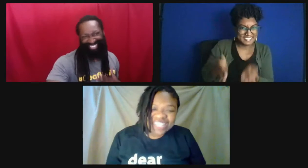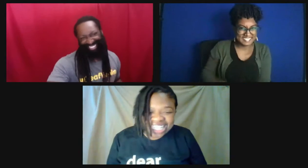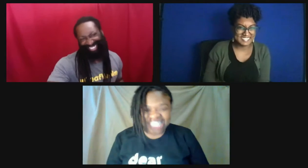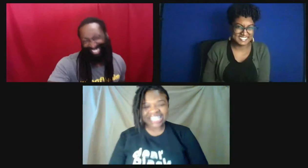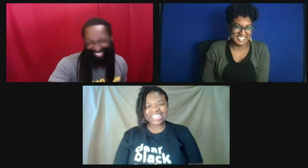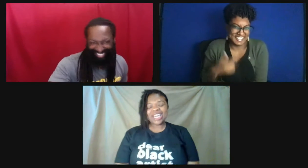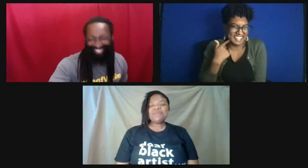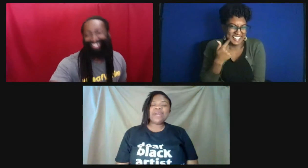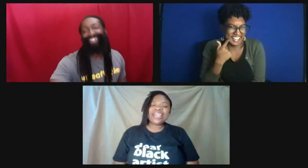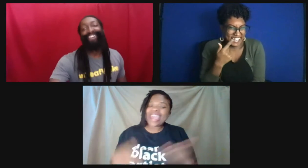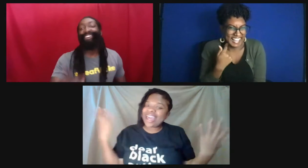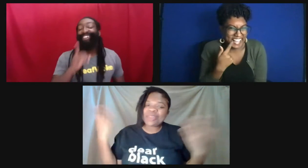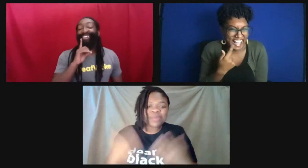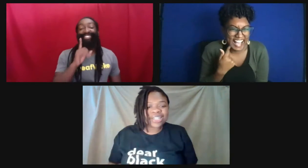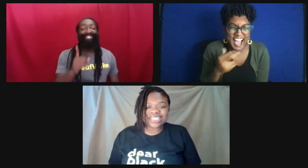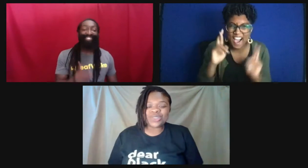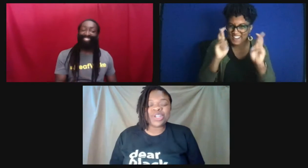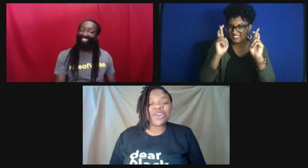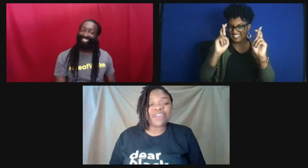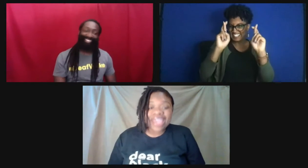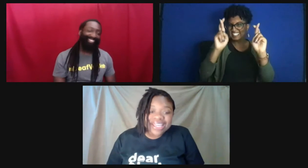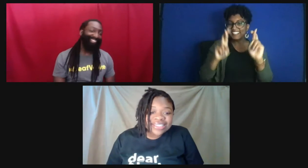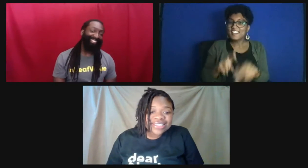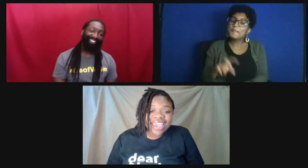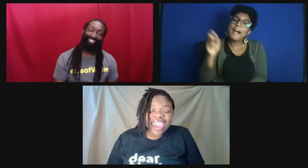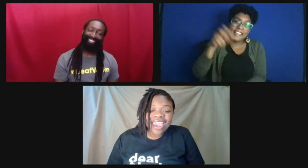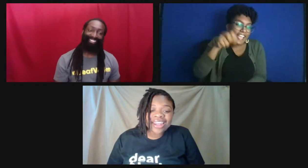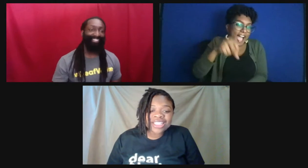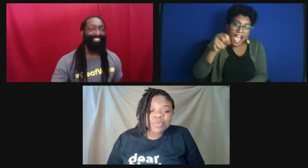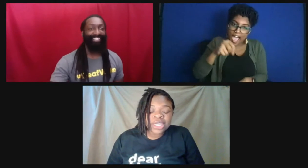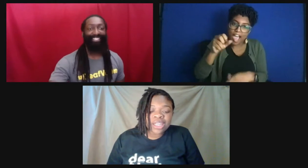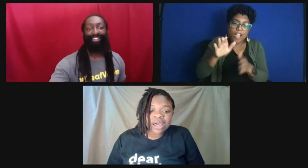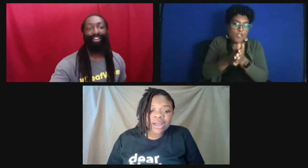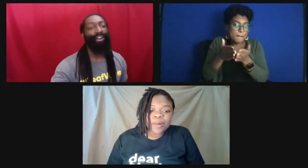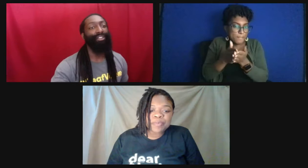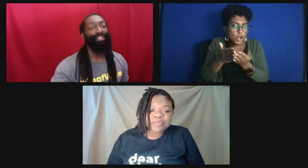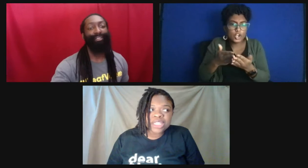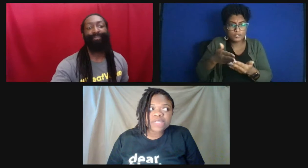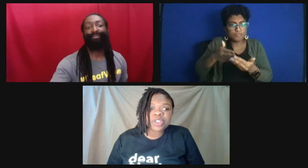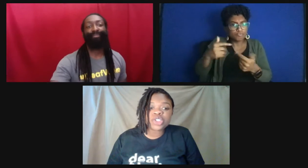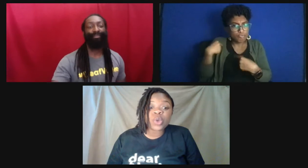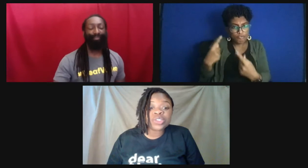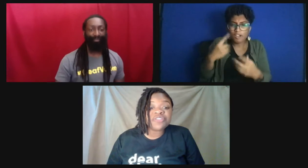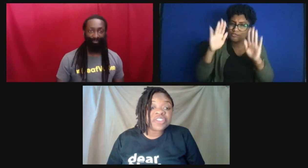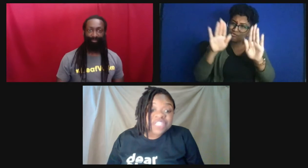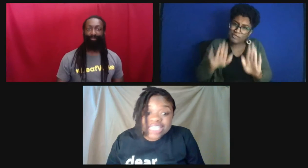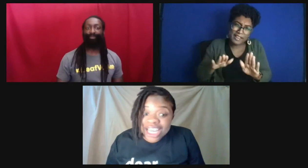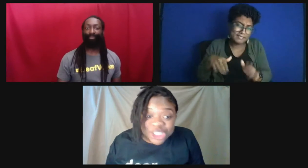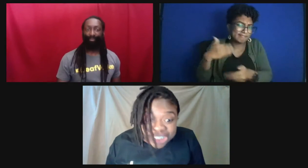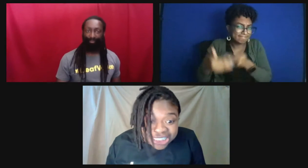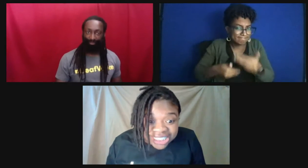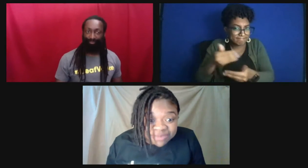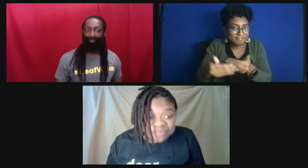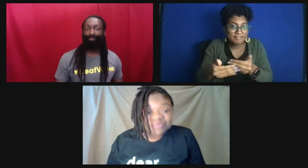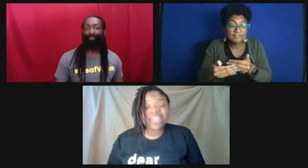Hopefully, but yeah, the book is doing great and it's been, it's been sold to 15 countries.